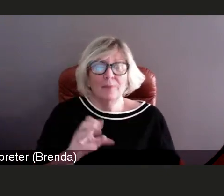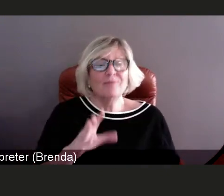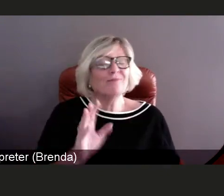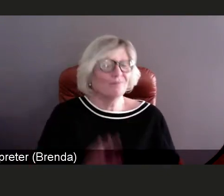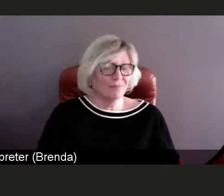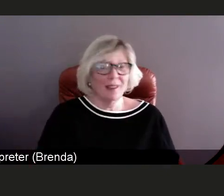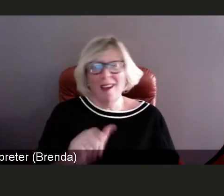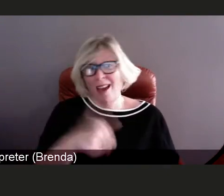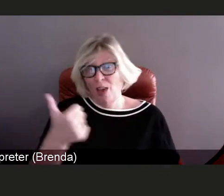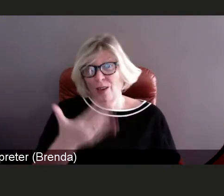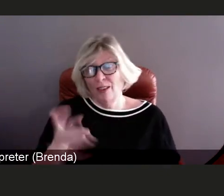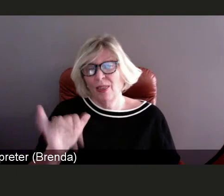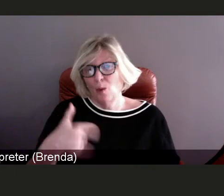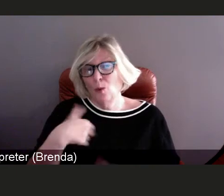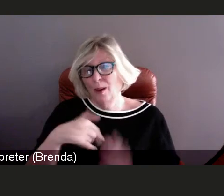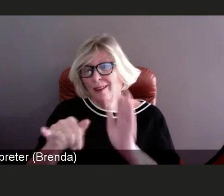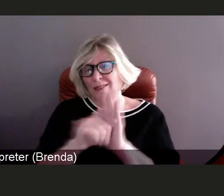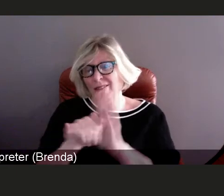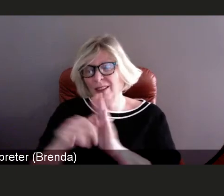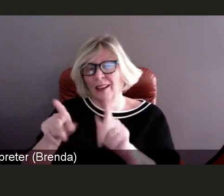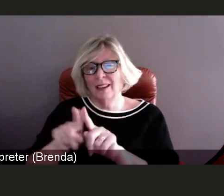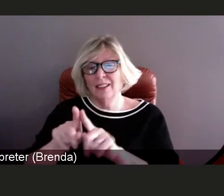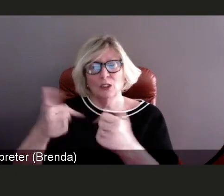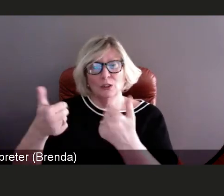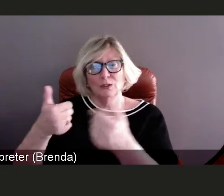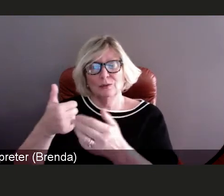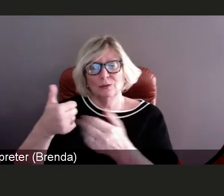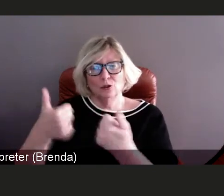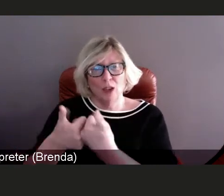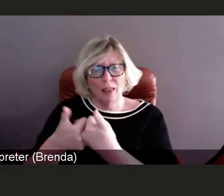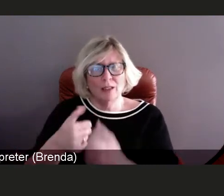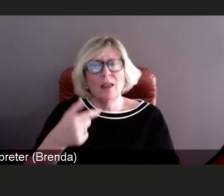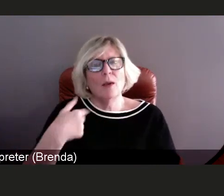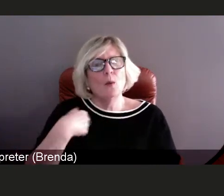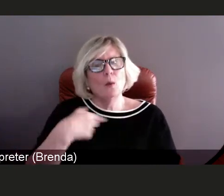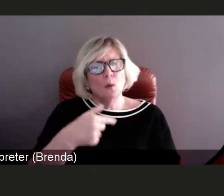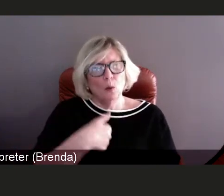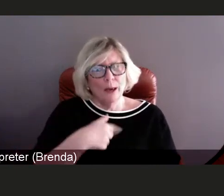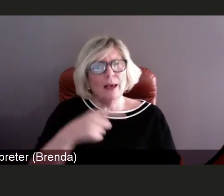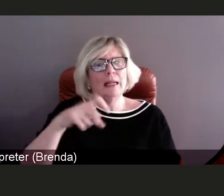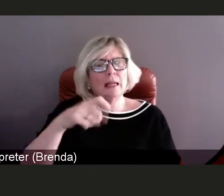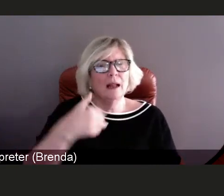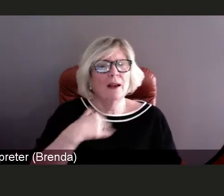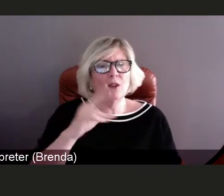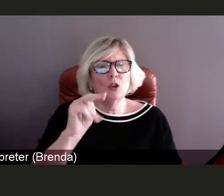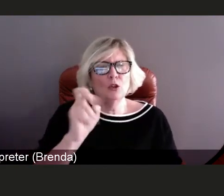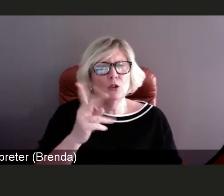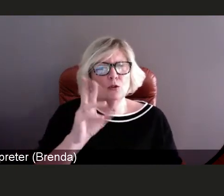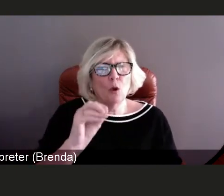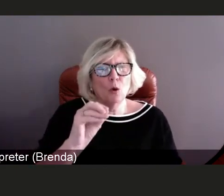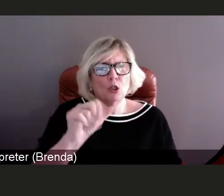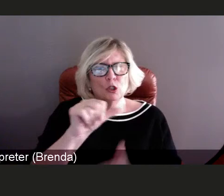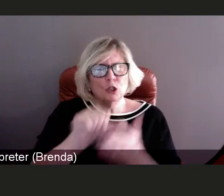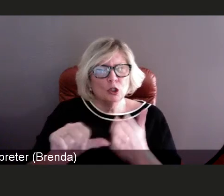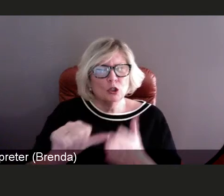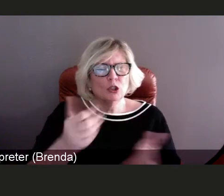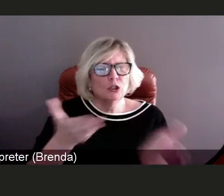is to make sure that we have neurosurgical services right here in our part of Delaware, in our part of Sussex County